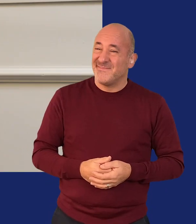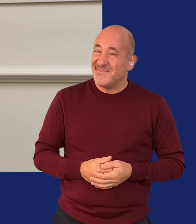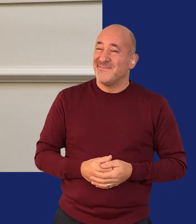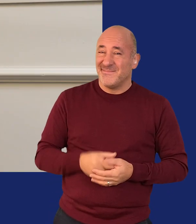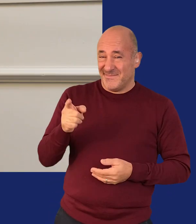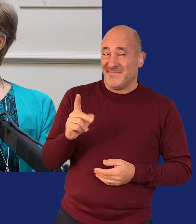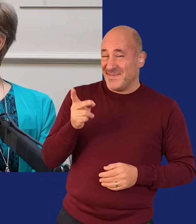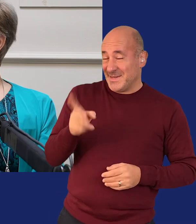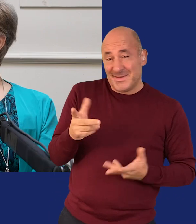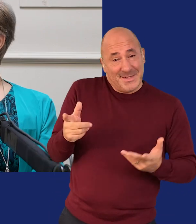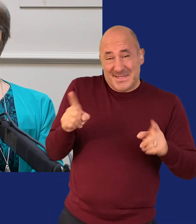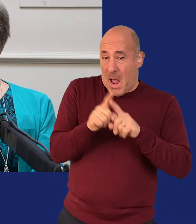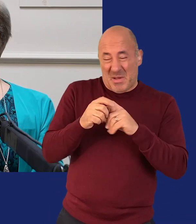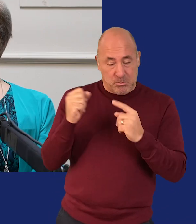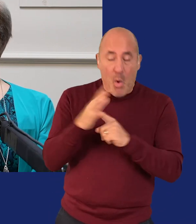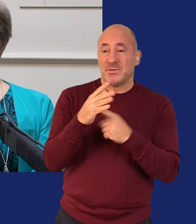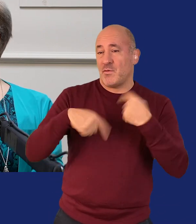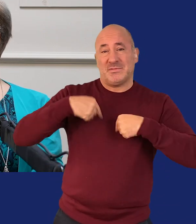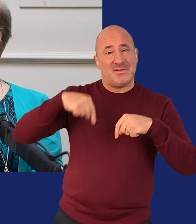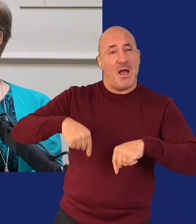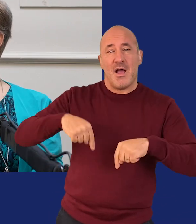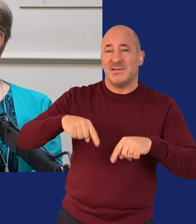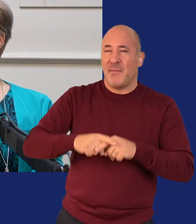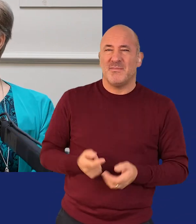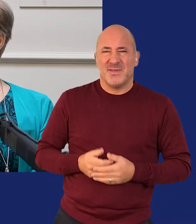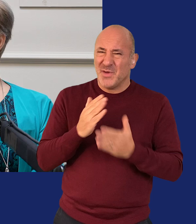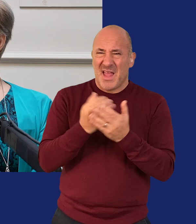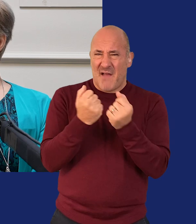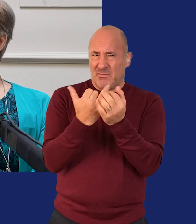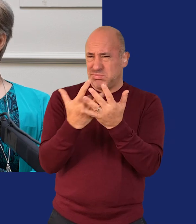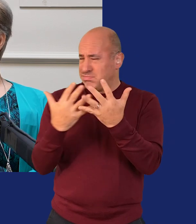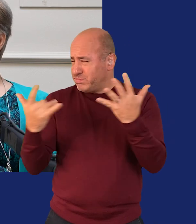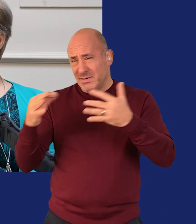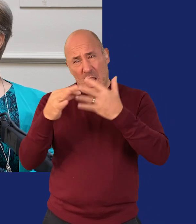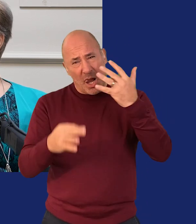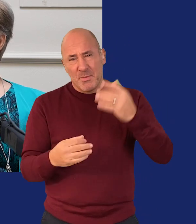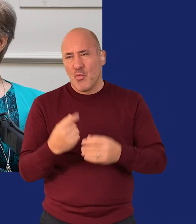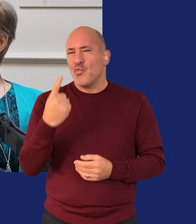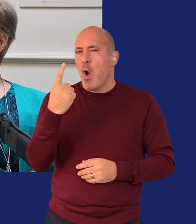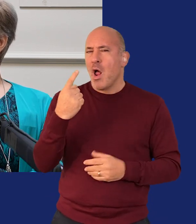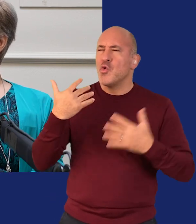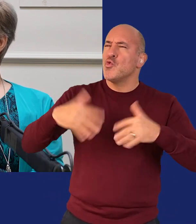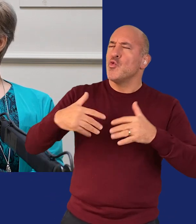Yeah. Again, it's something that's really, really important to us at Evenbreak. And I think there are so many things, but I think that probably